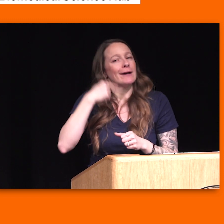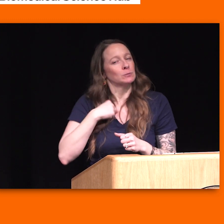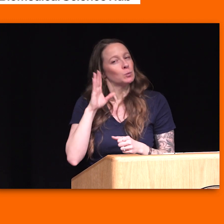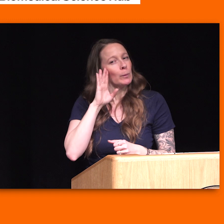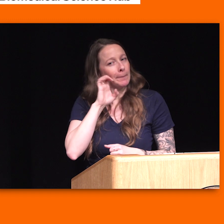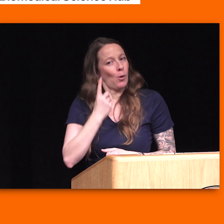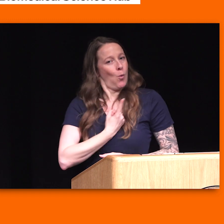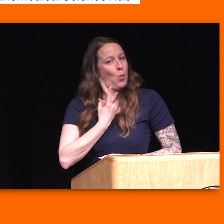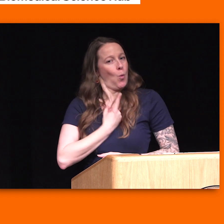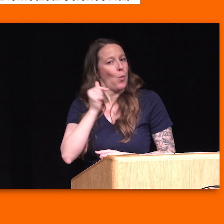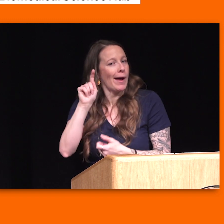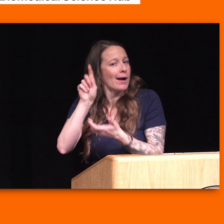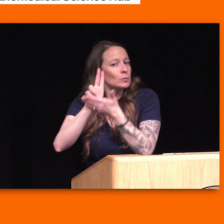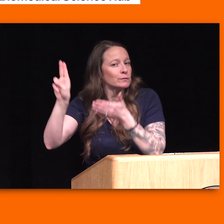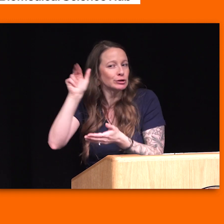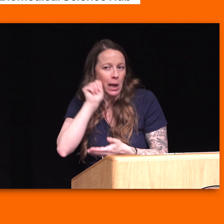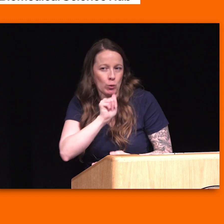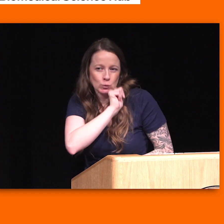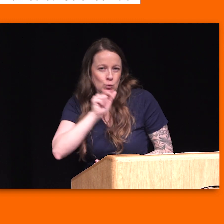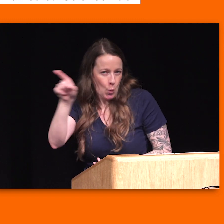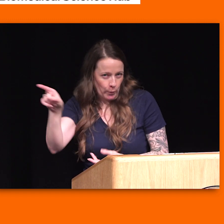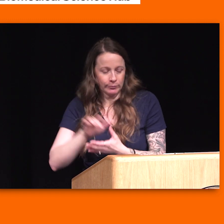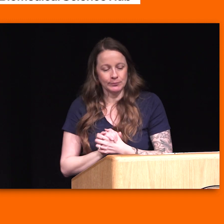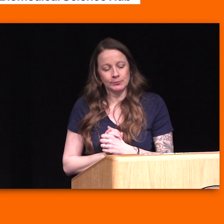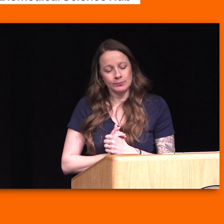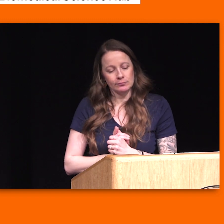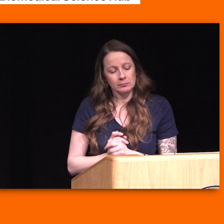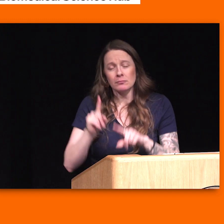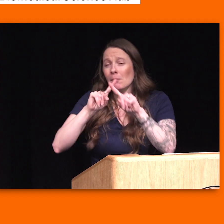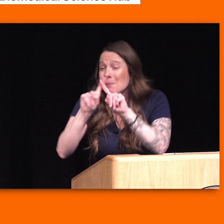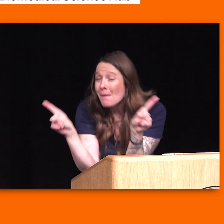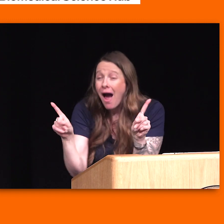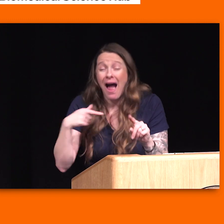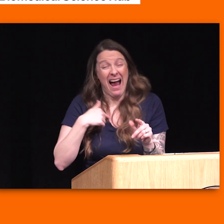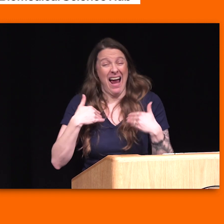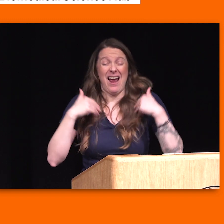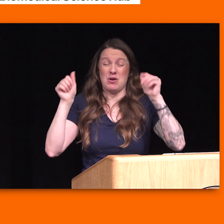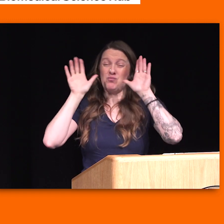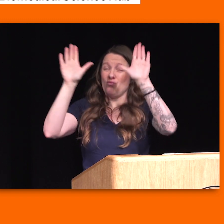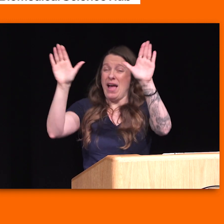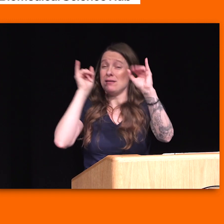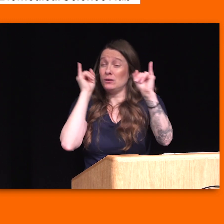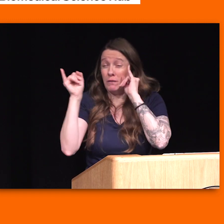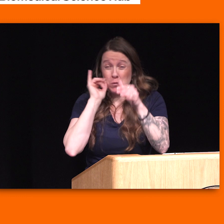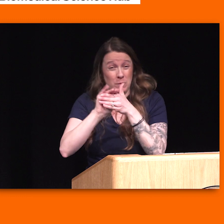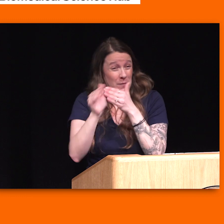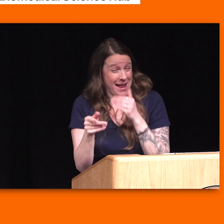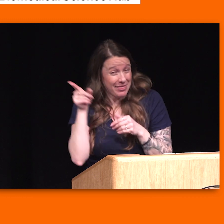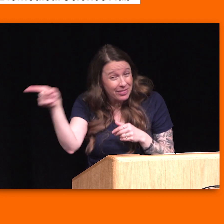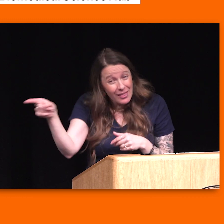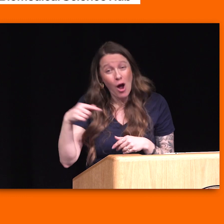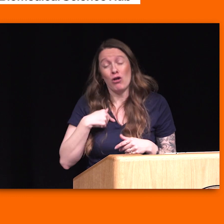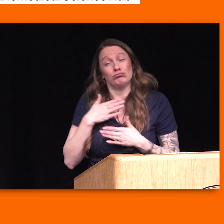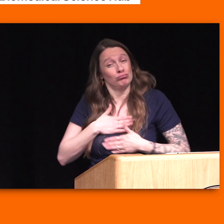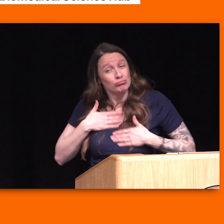but I realized that I would be the only person at the University of Arizona who was Deaf in a PhD program related to science.